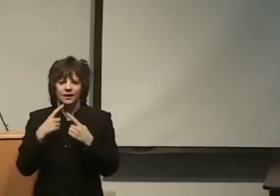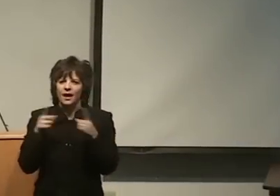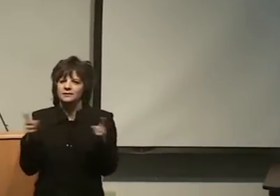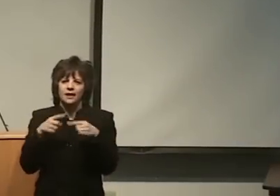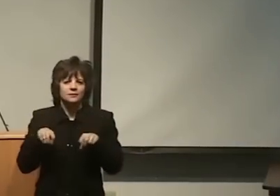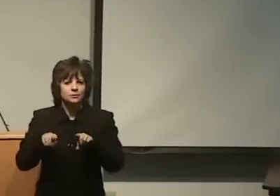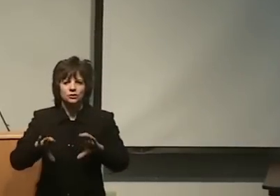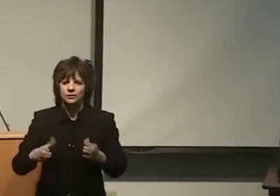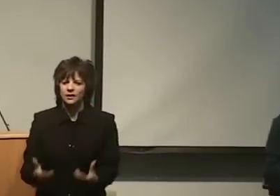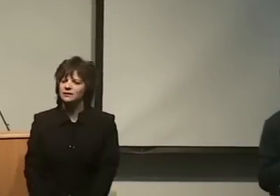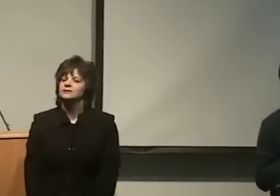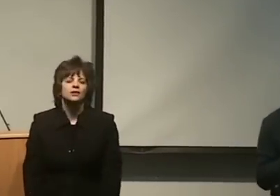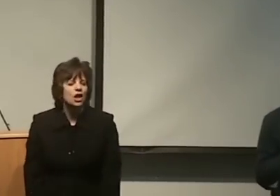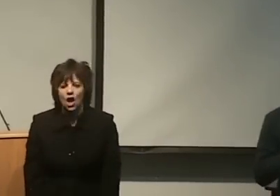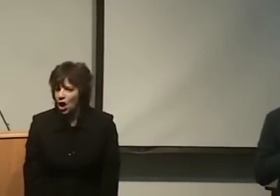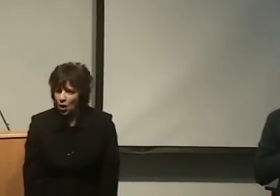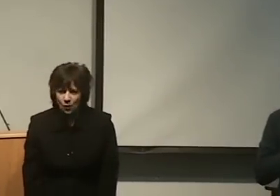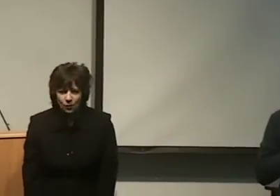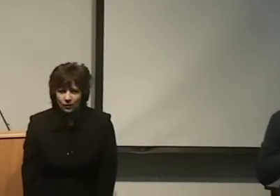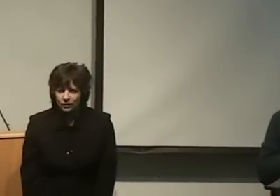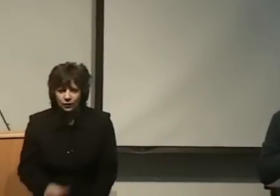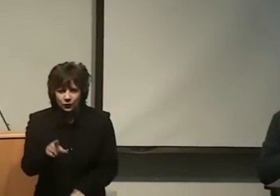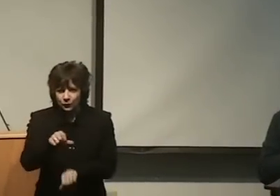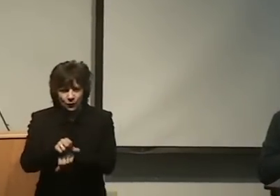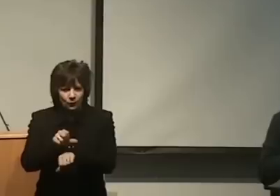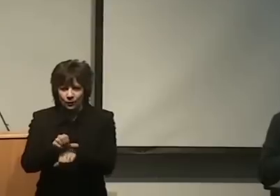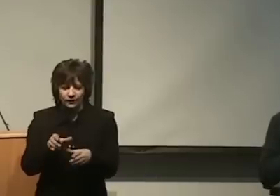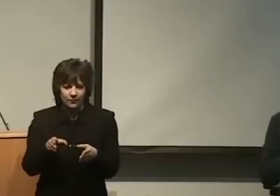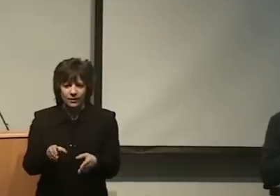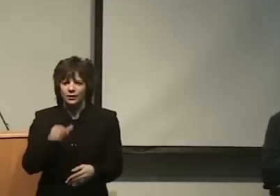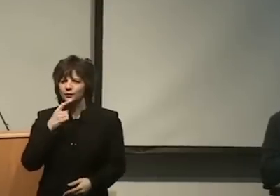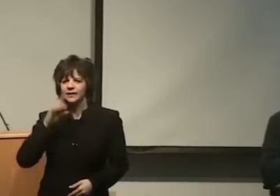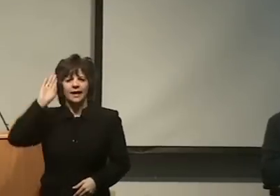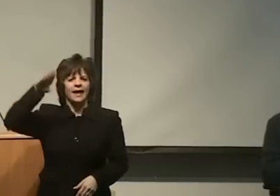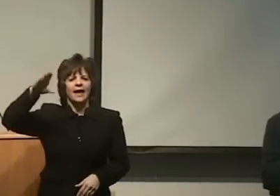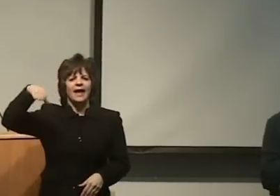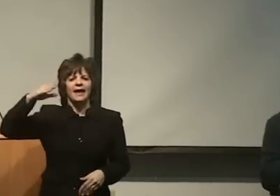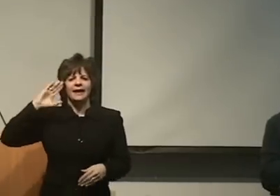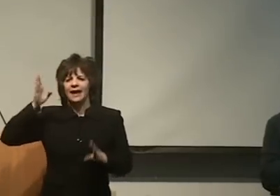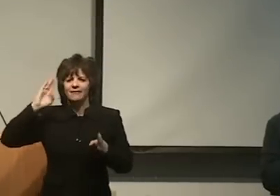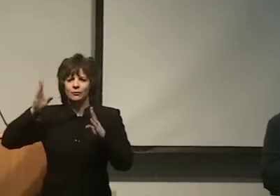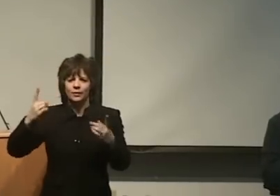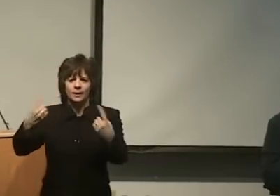You don't work this way. You don't say, hey, everybody come to the meeting next Wednesday.